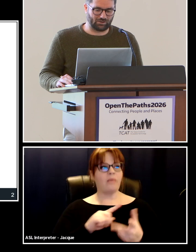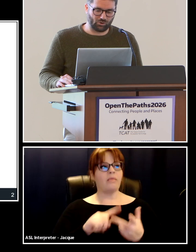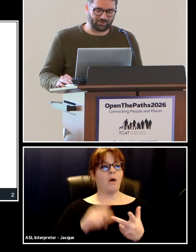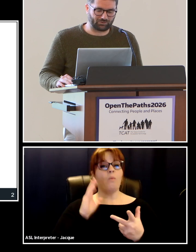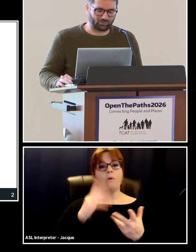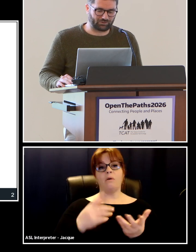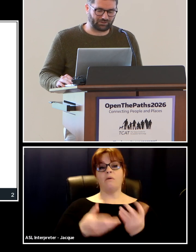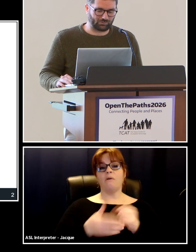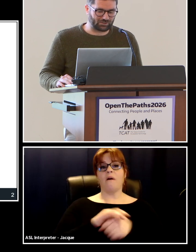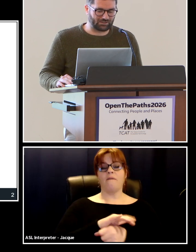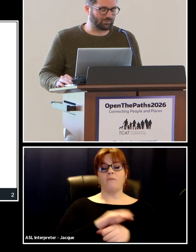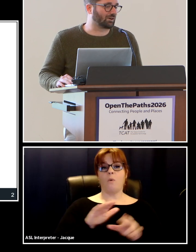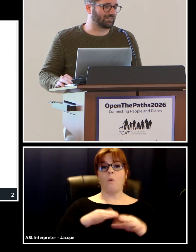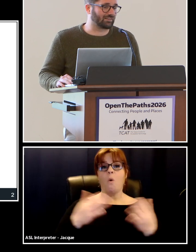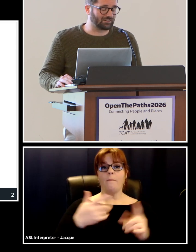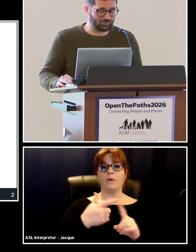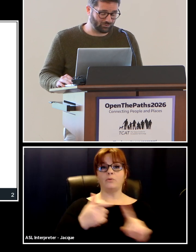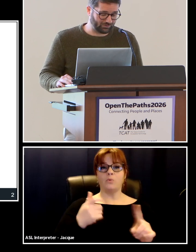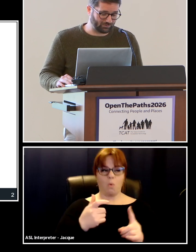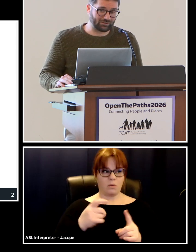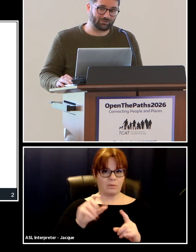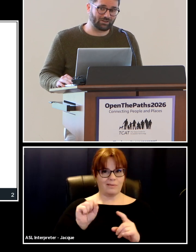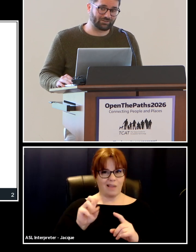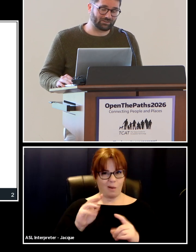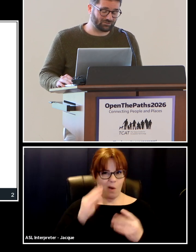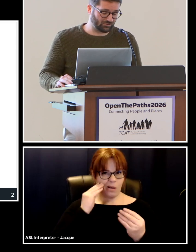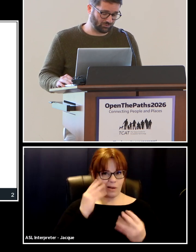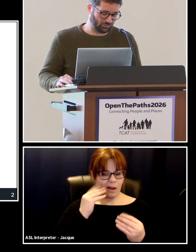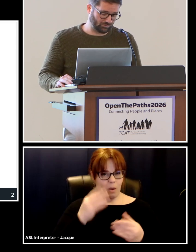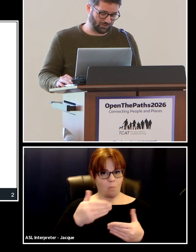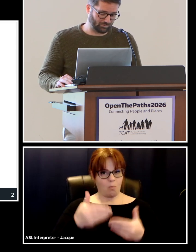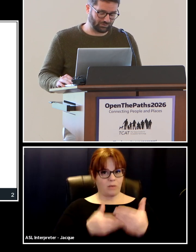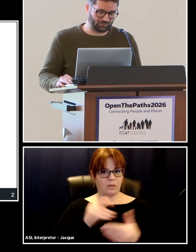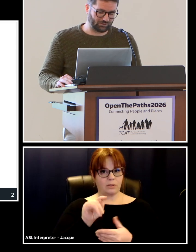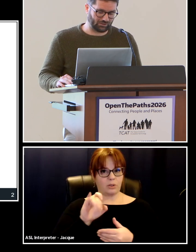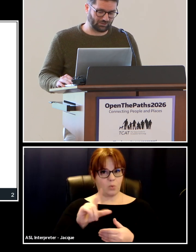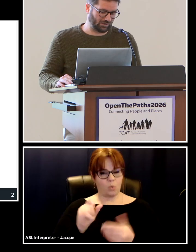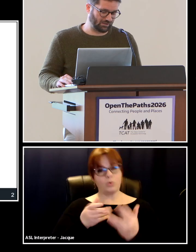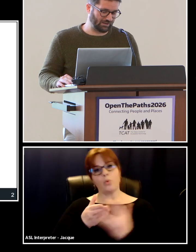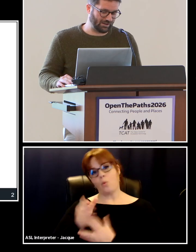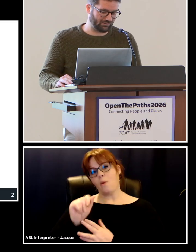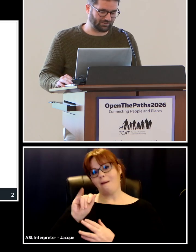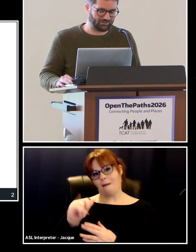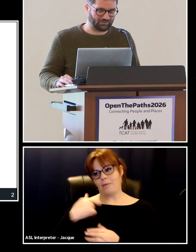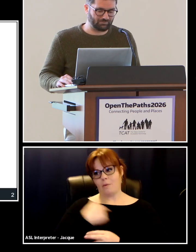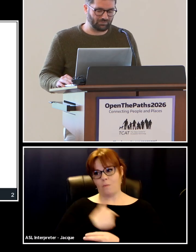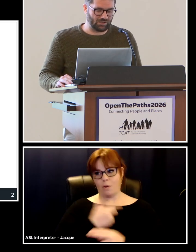uh open-source sidewalk data processing tools that we're utilizing to uh build an analysis.